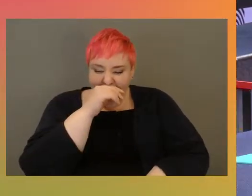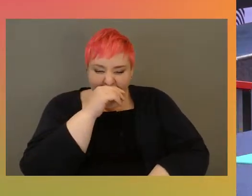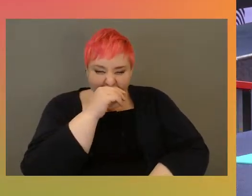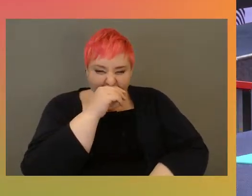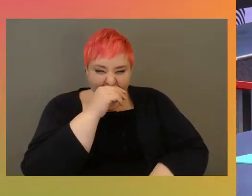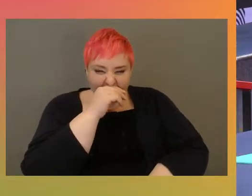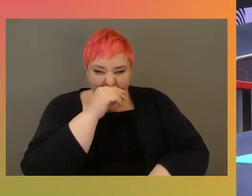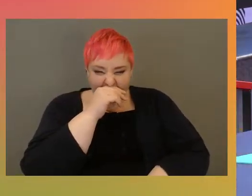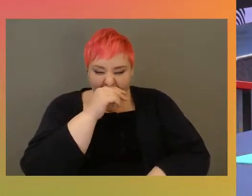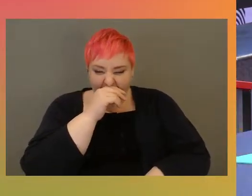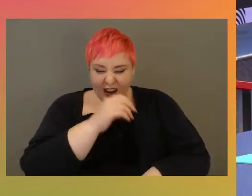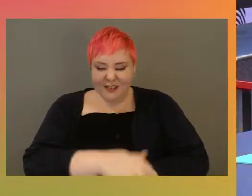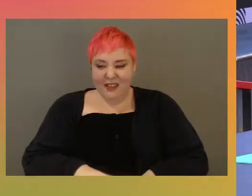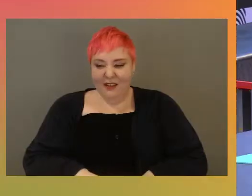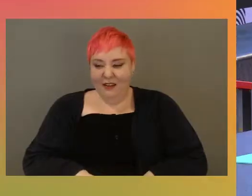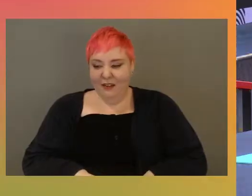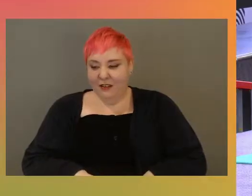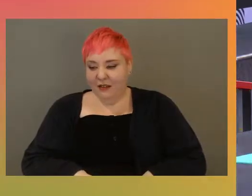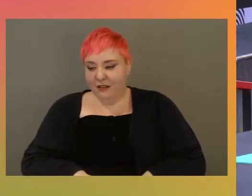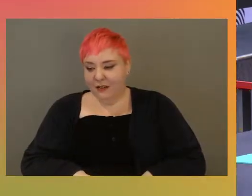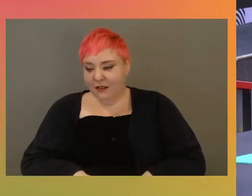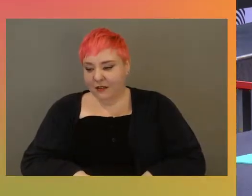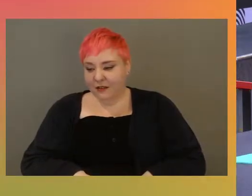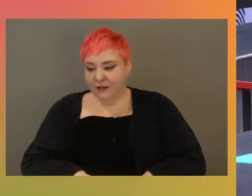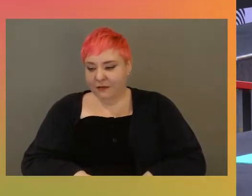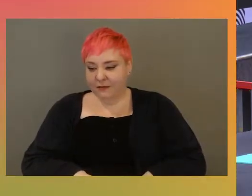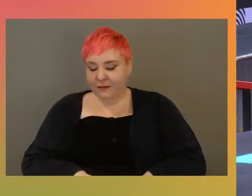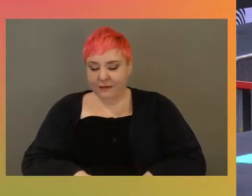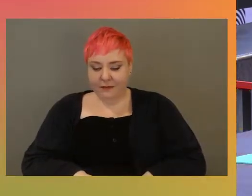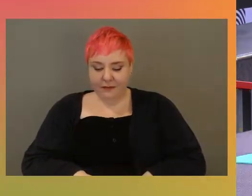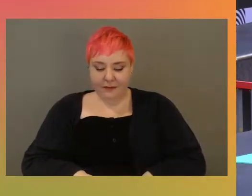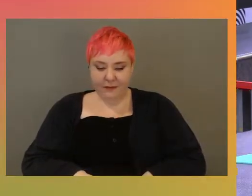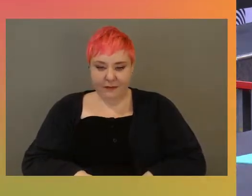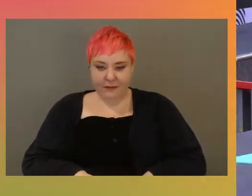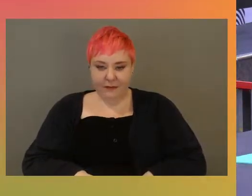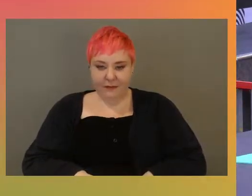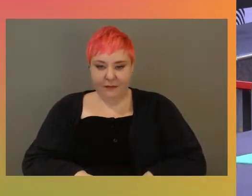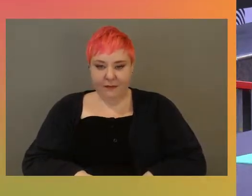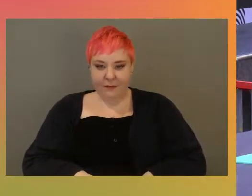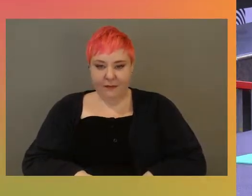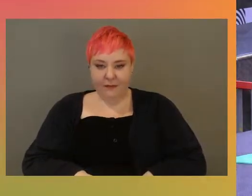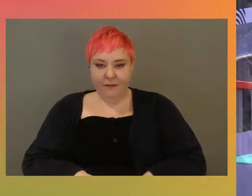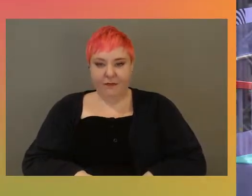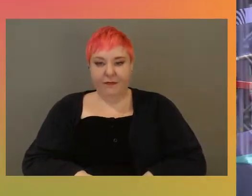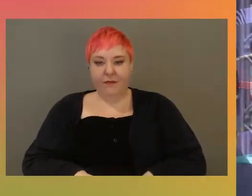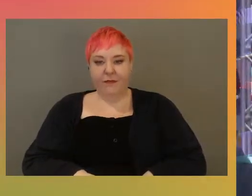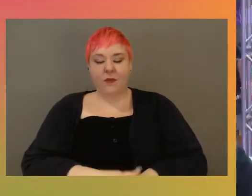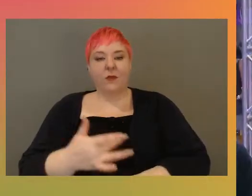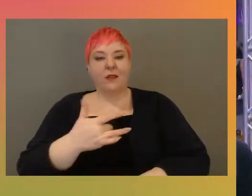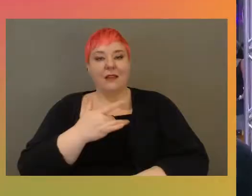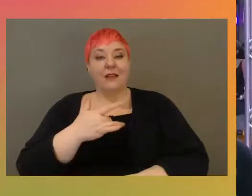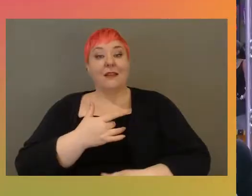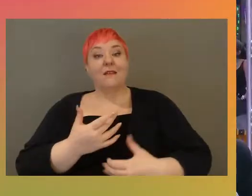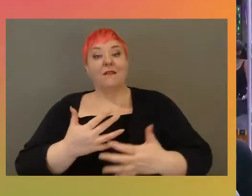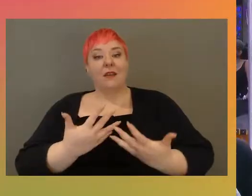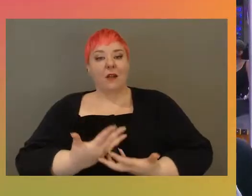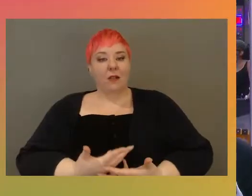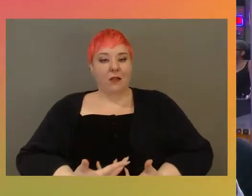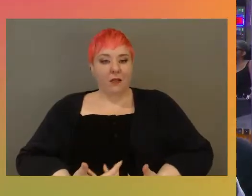AND RELEASE.